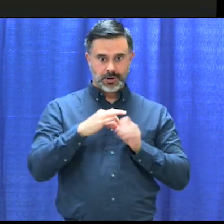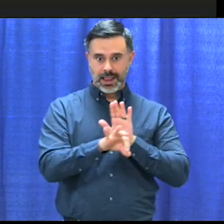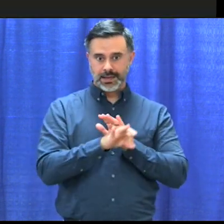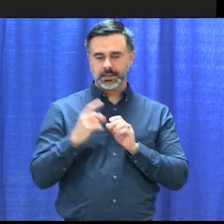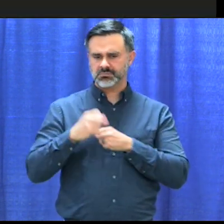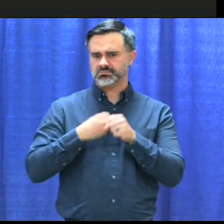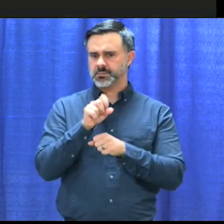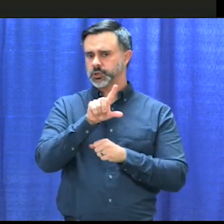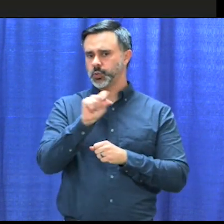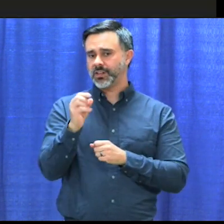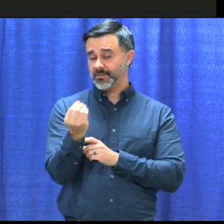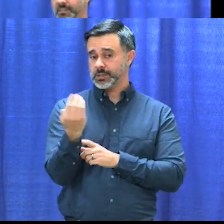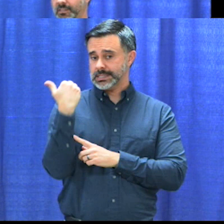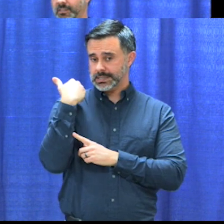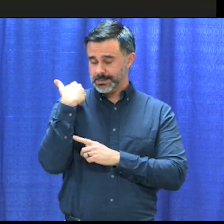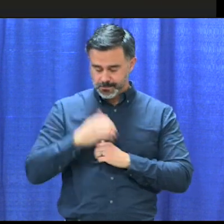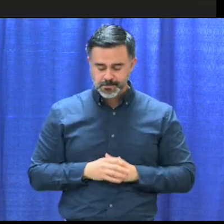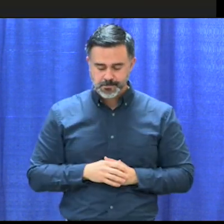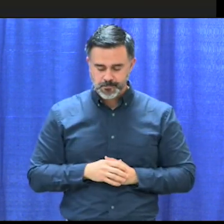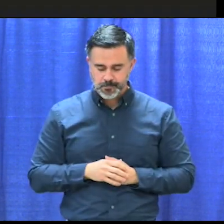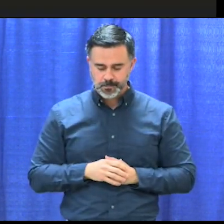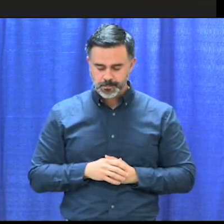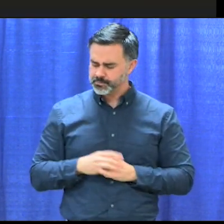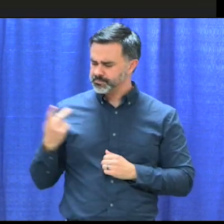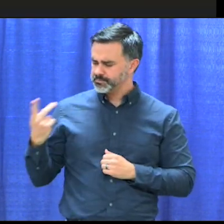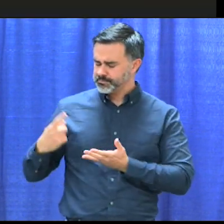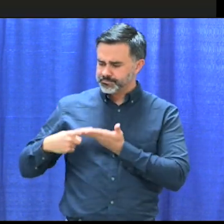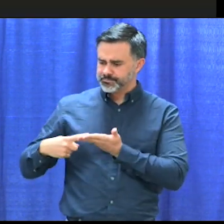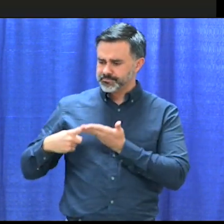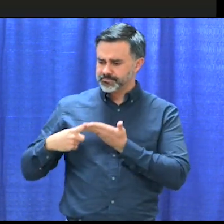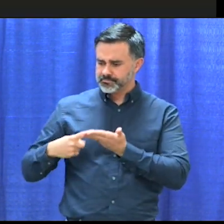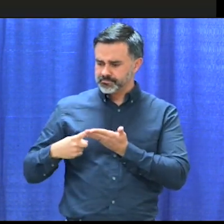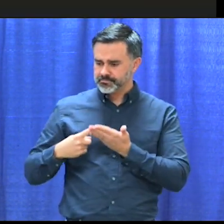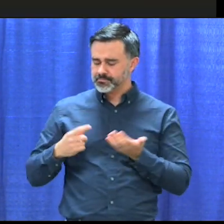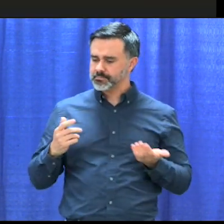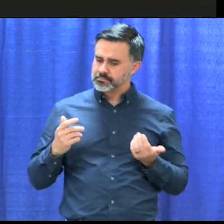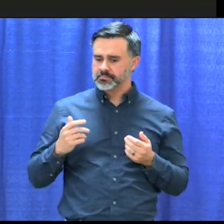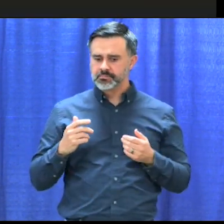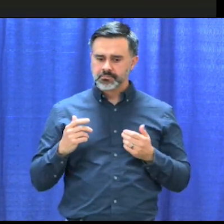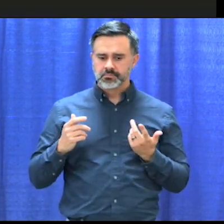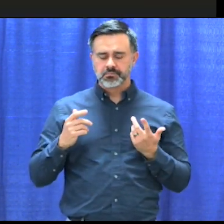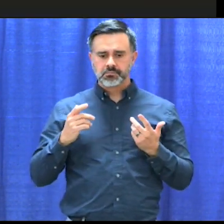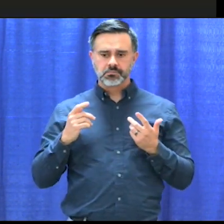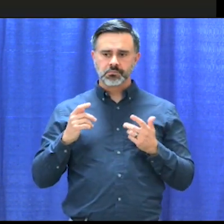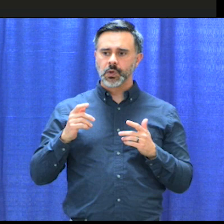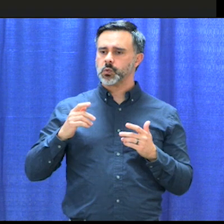Sadly it feels like we haven't made a huge amount of progress.